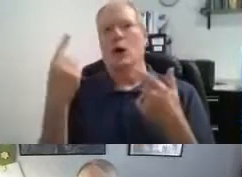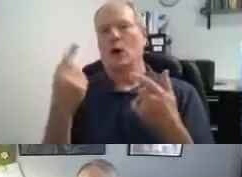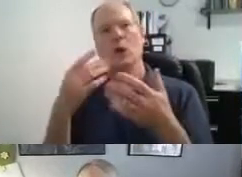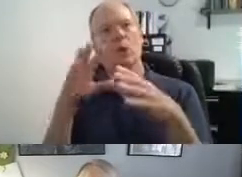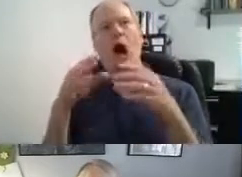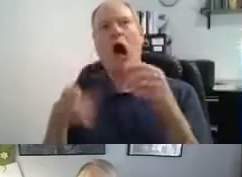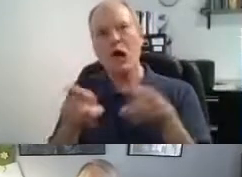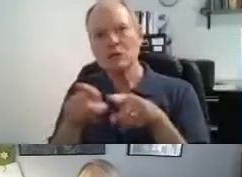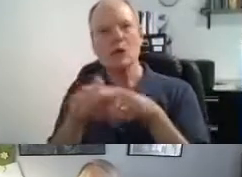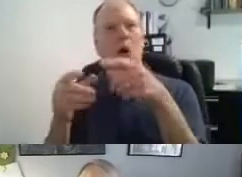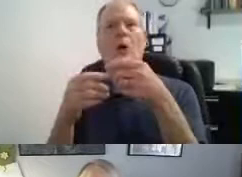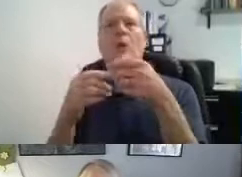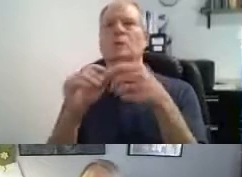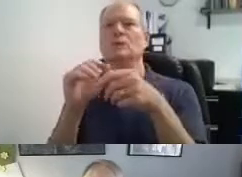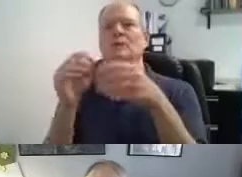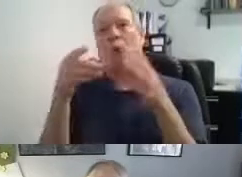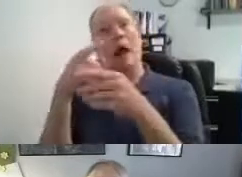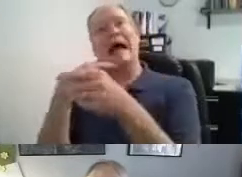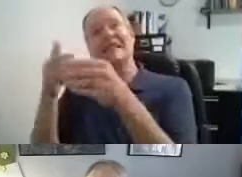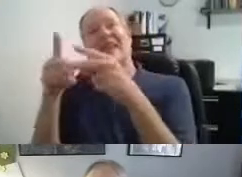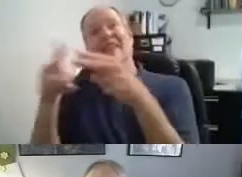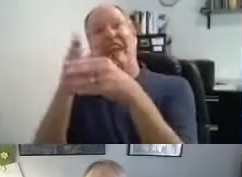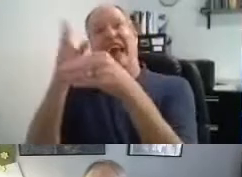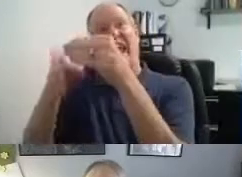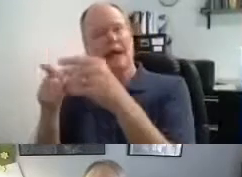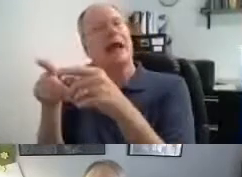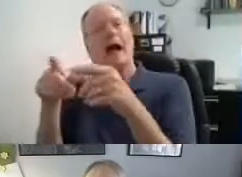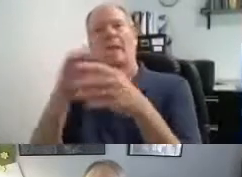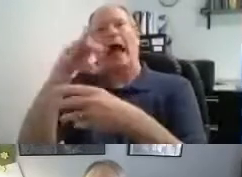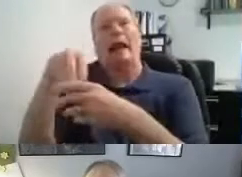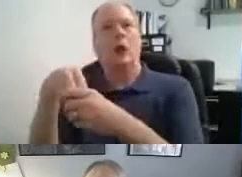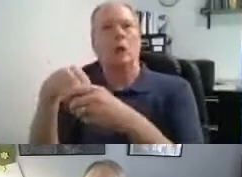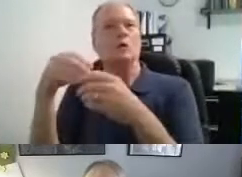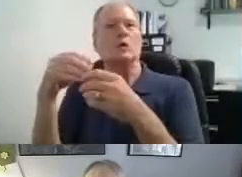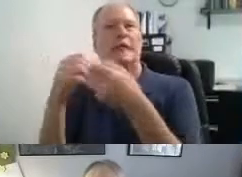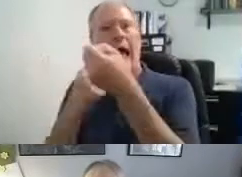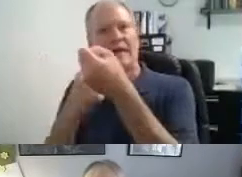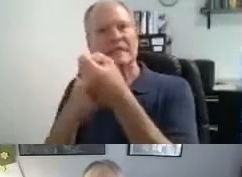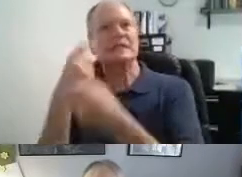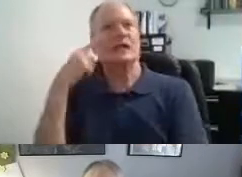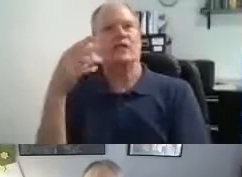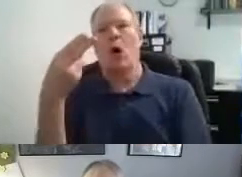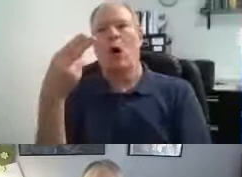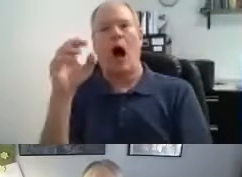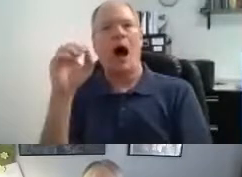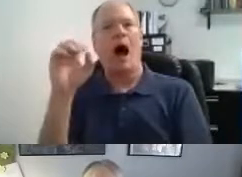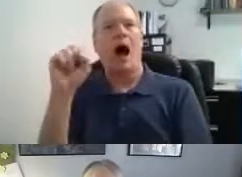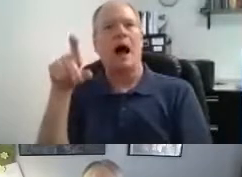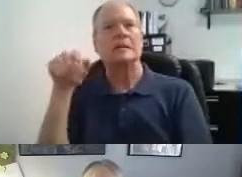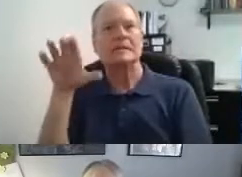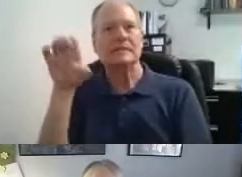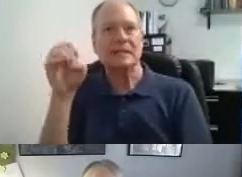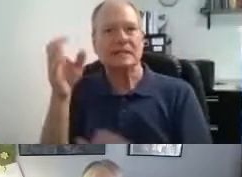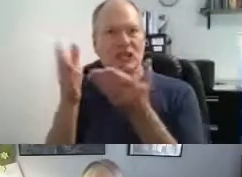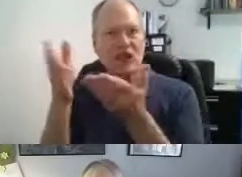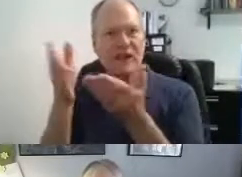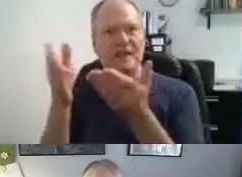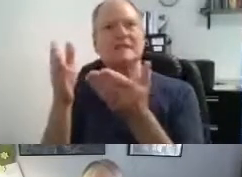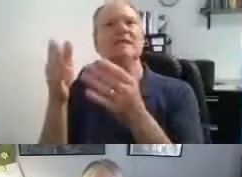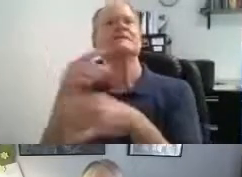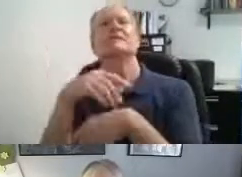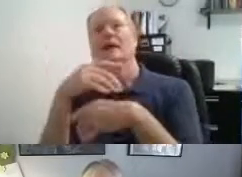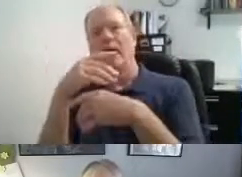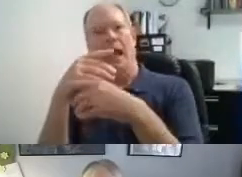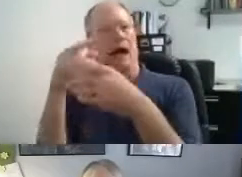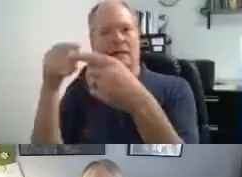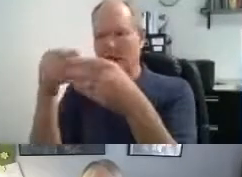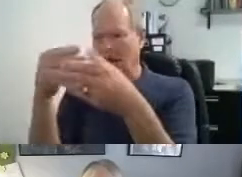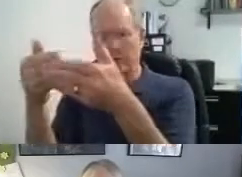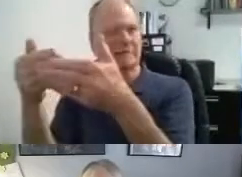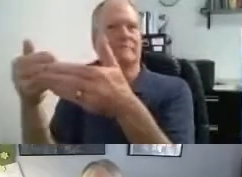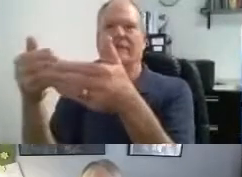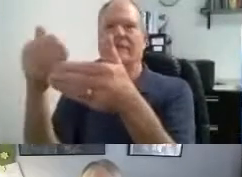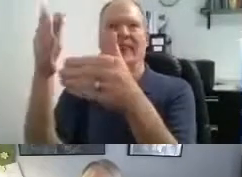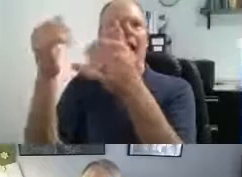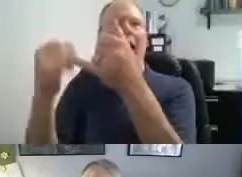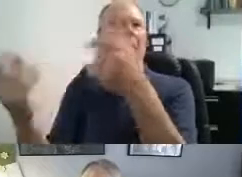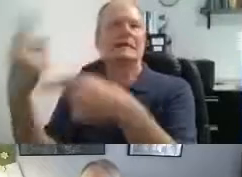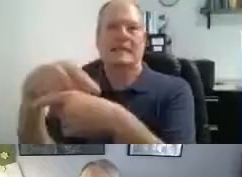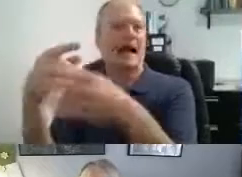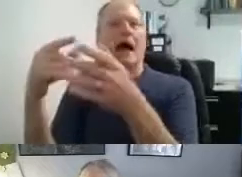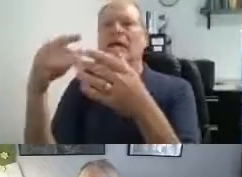We serve them to the end includes advocacy for hospice service--until the final days.